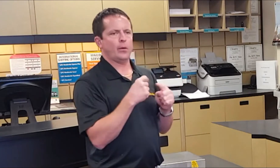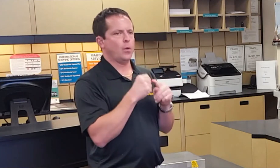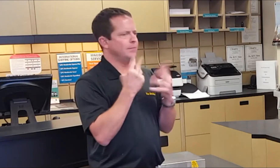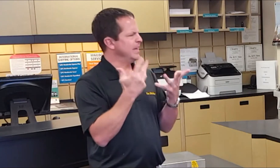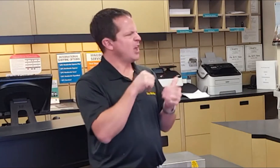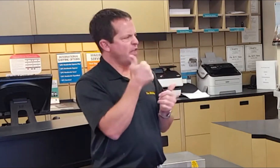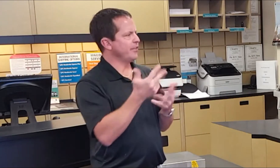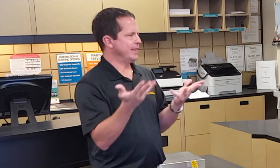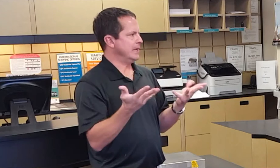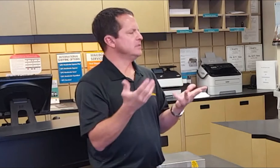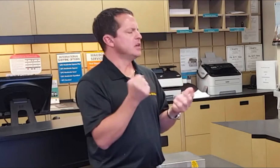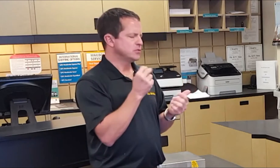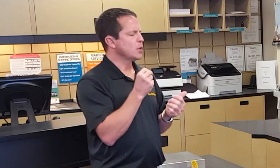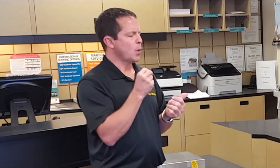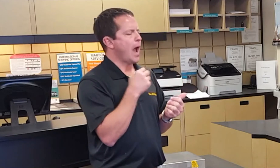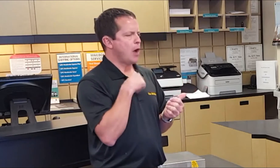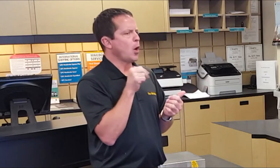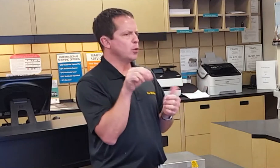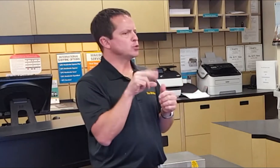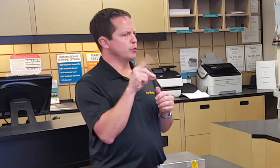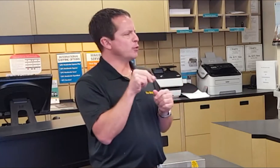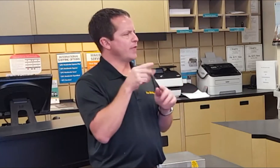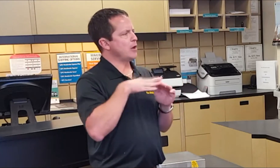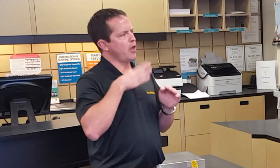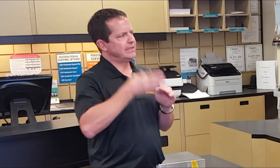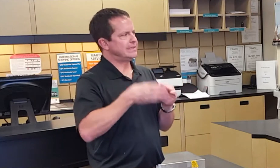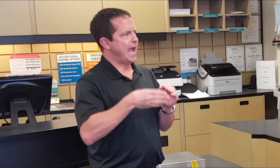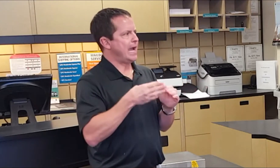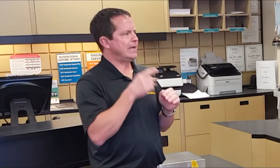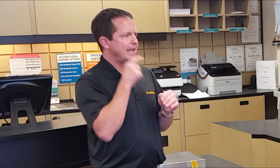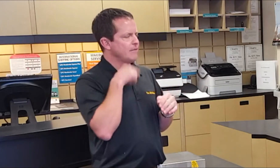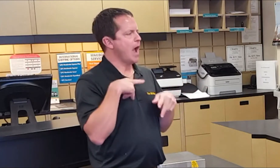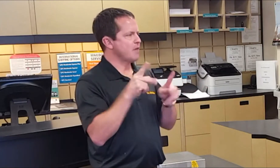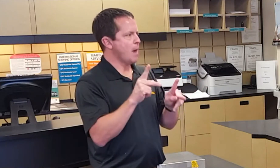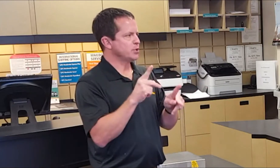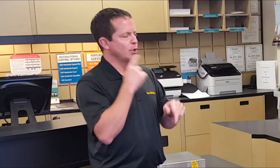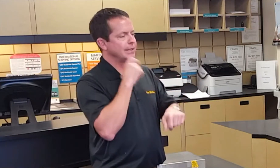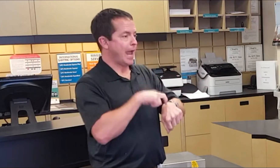So, there's just a lot of different opportunity for the marketing here